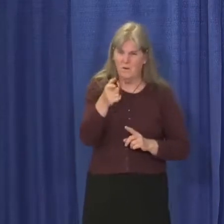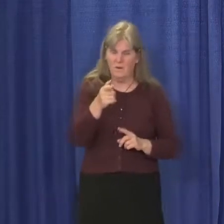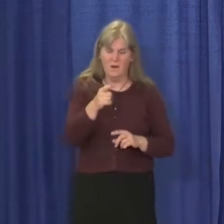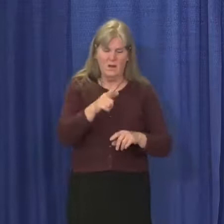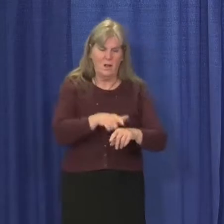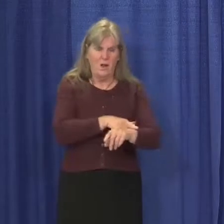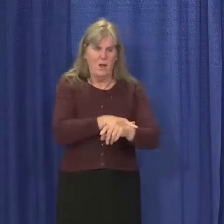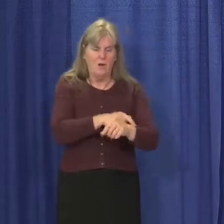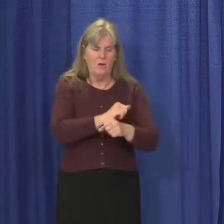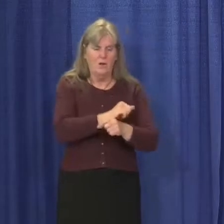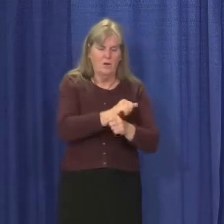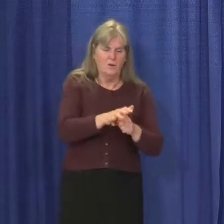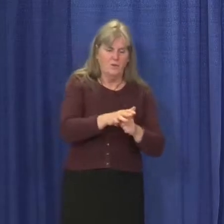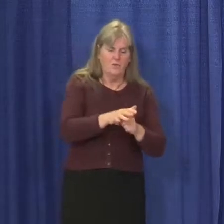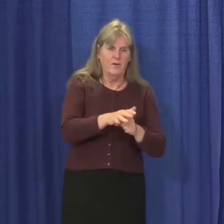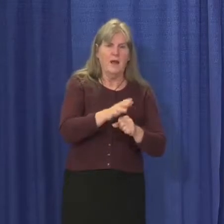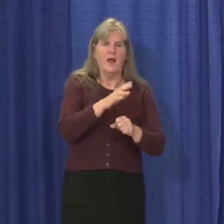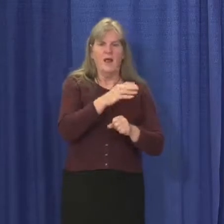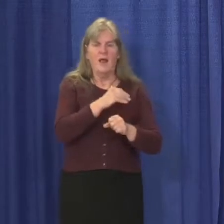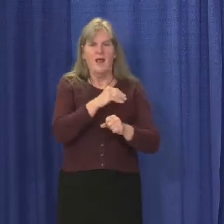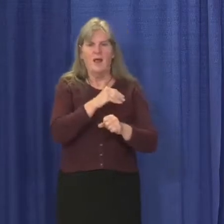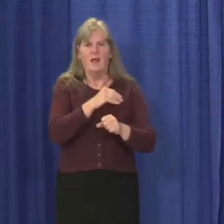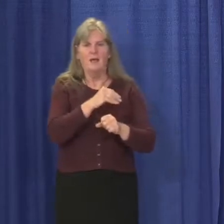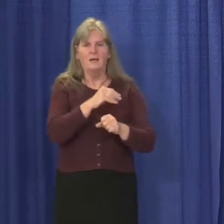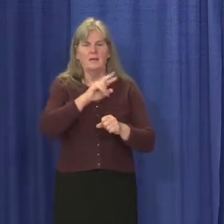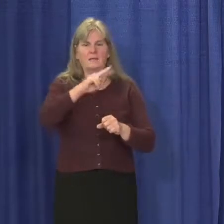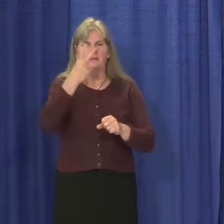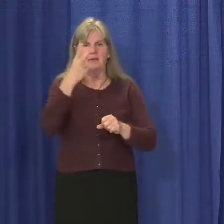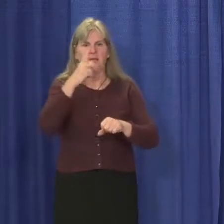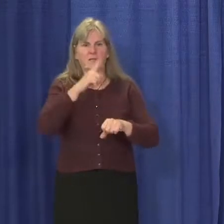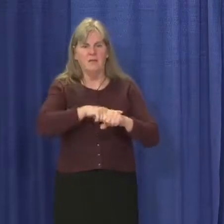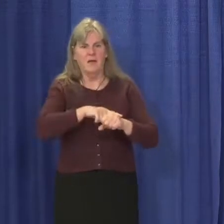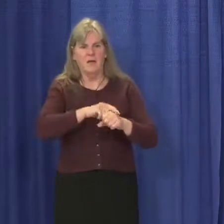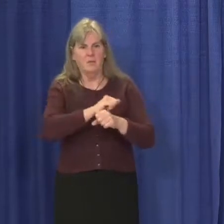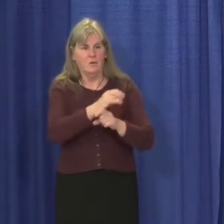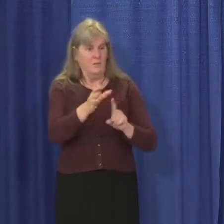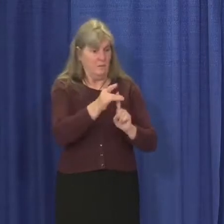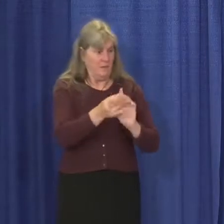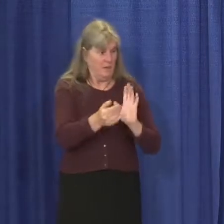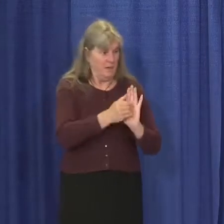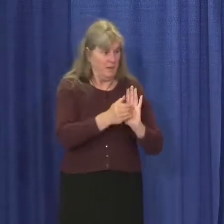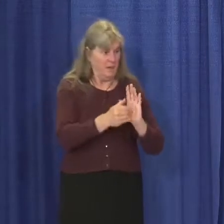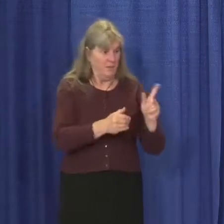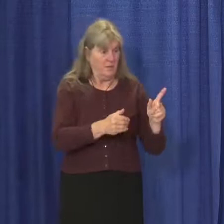between long COVID and reinfection. I think -- I couldn't give you